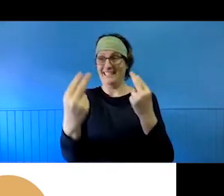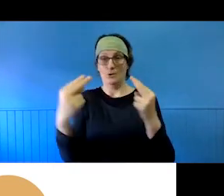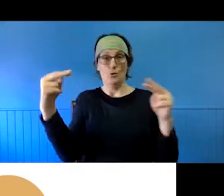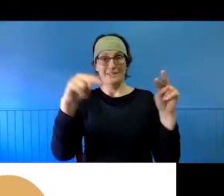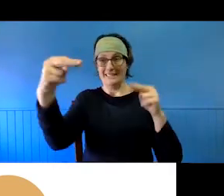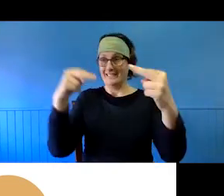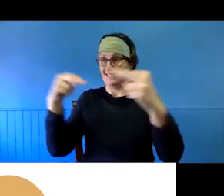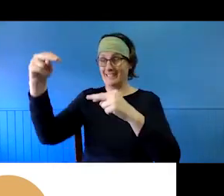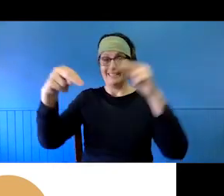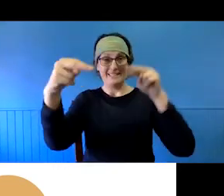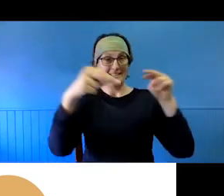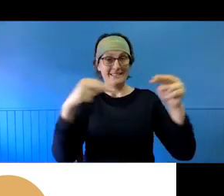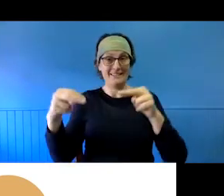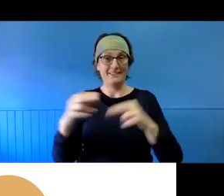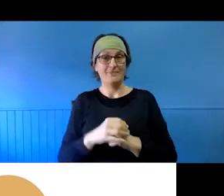It's important, we're used to seeing the whites of each other's